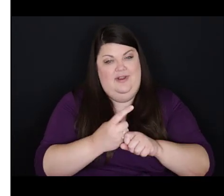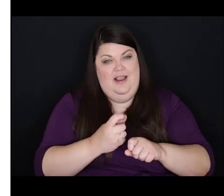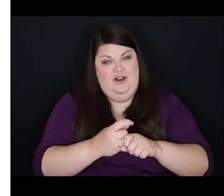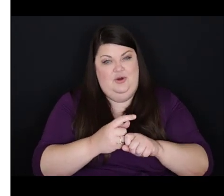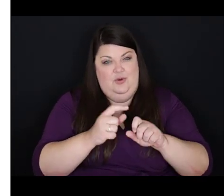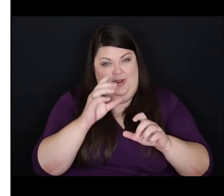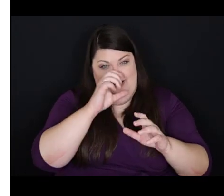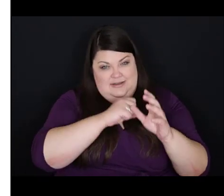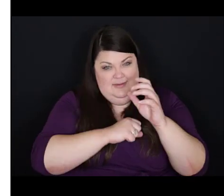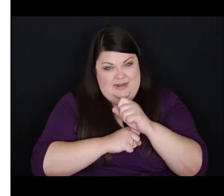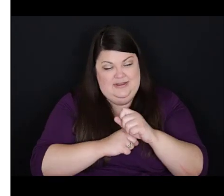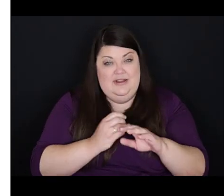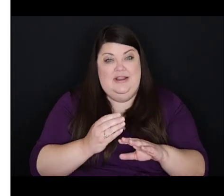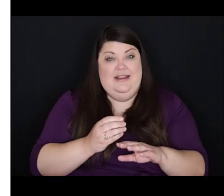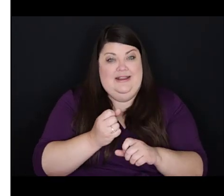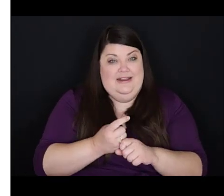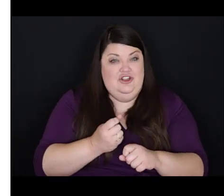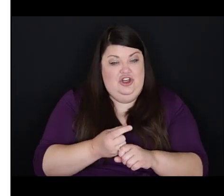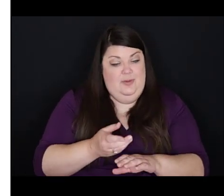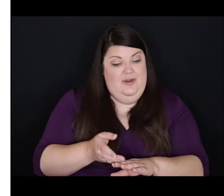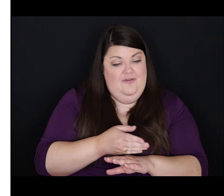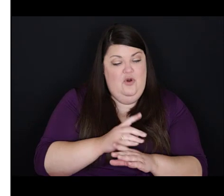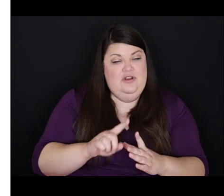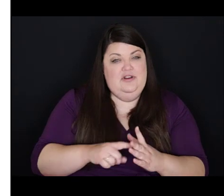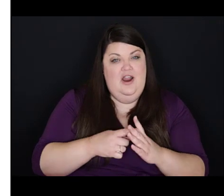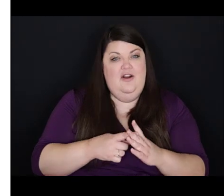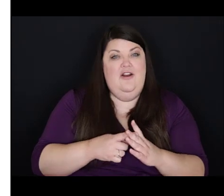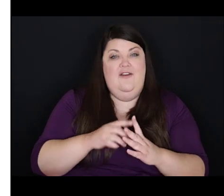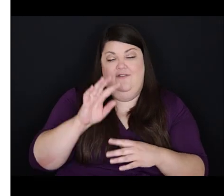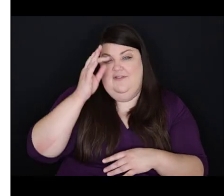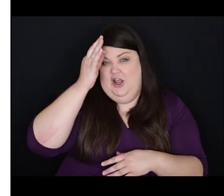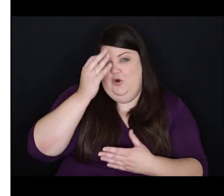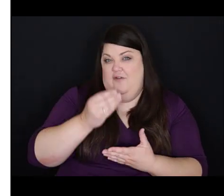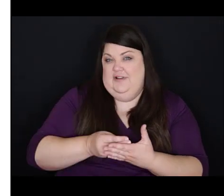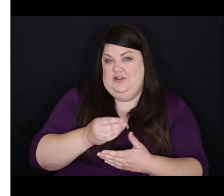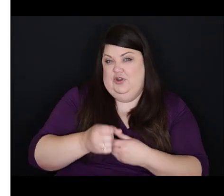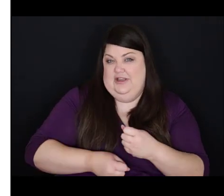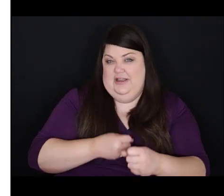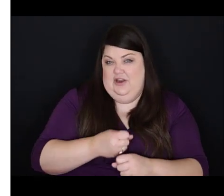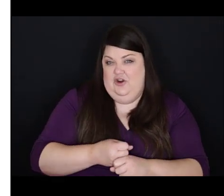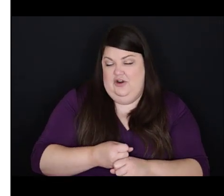year before the start of the Federal Fiscal Year to determine whether it has sufficient